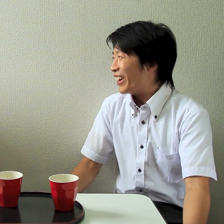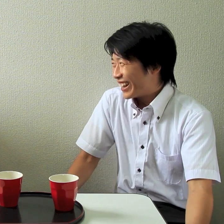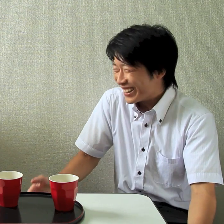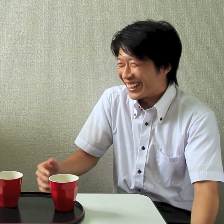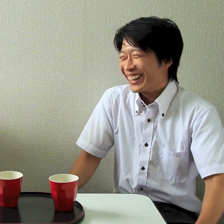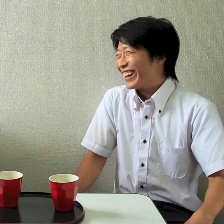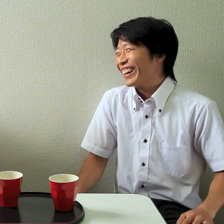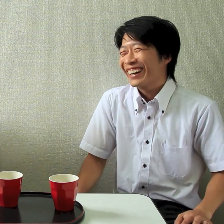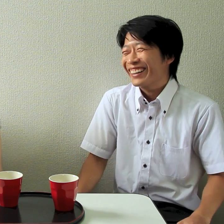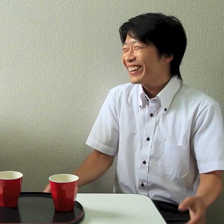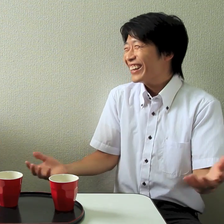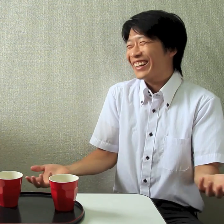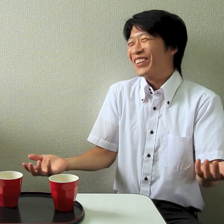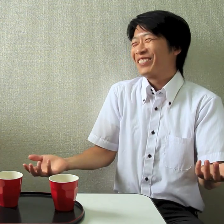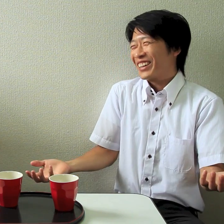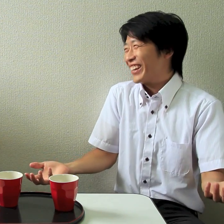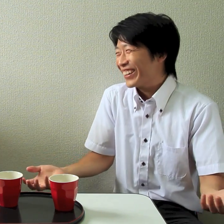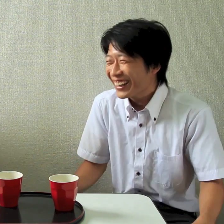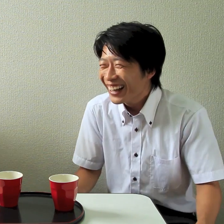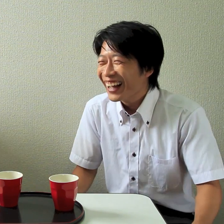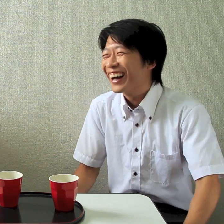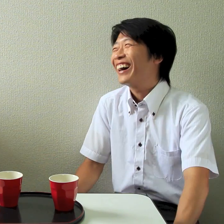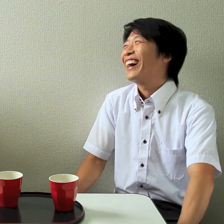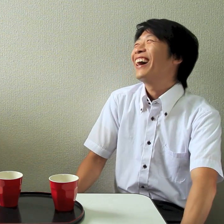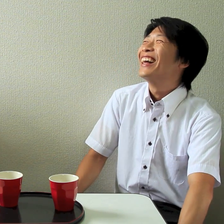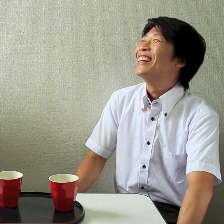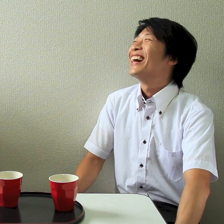They didn't become hearing.